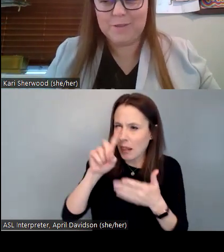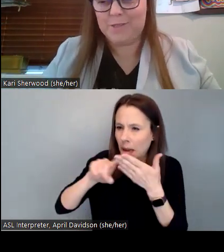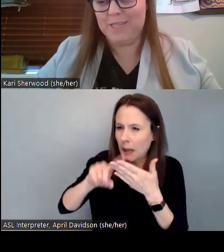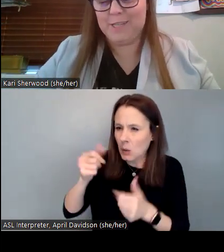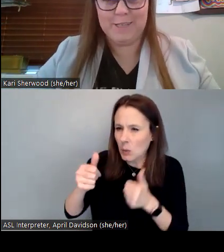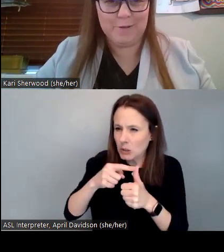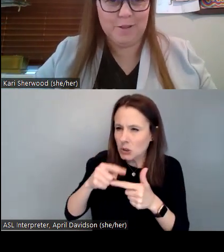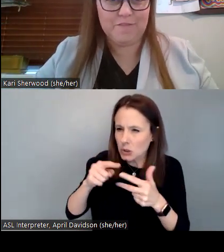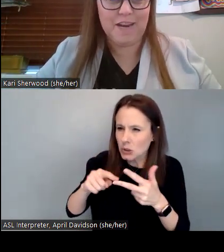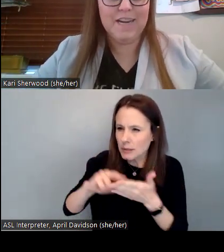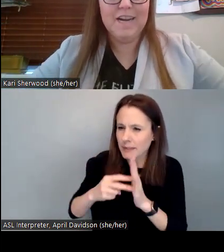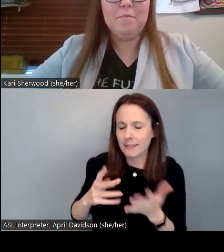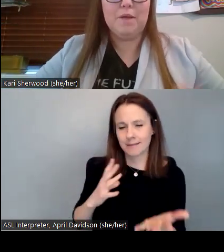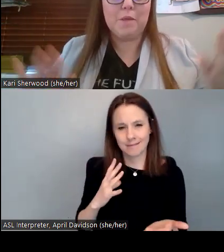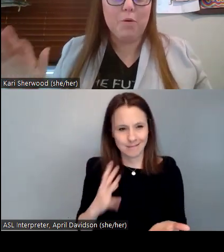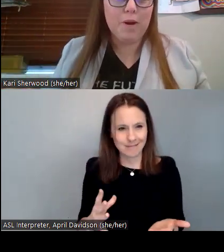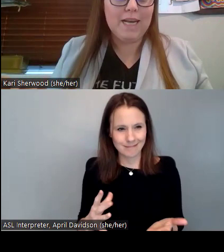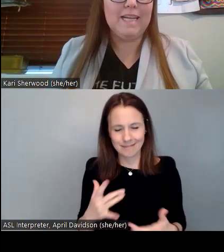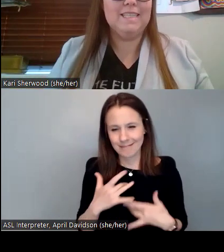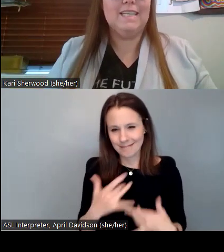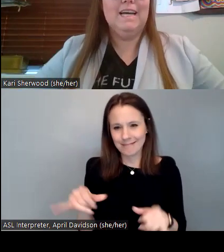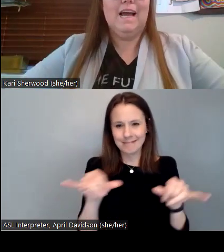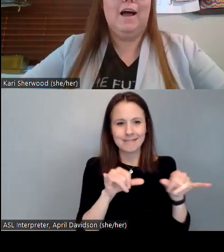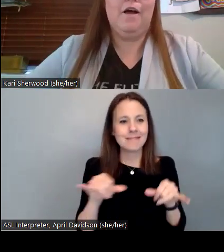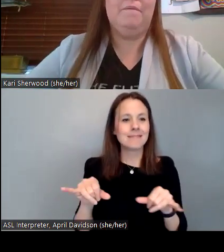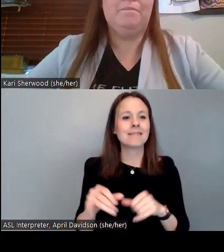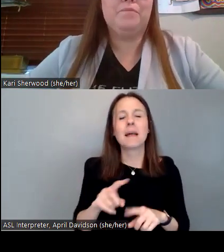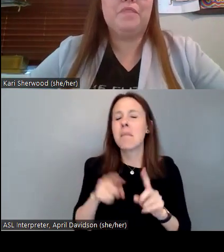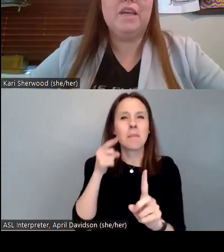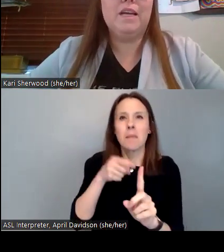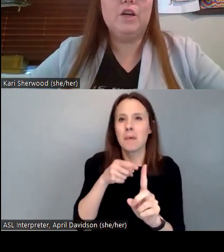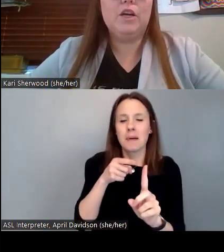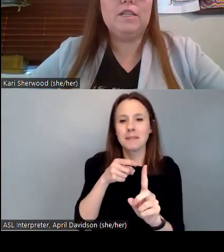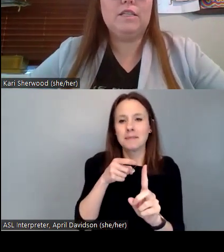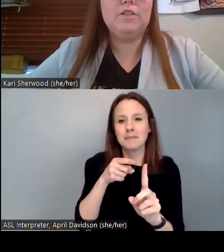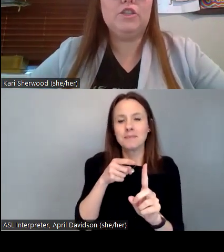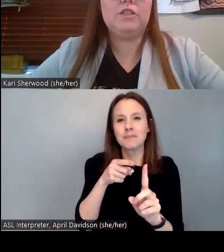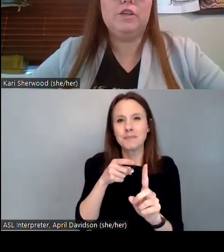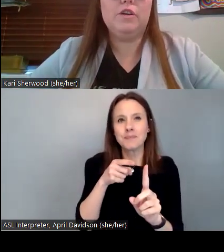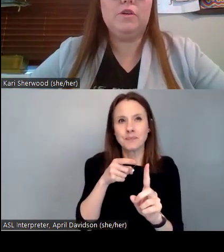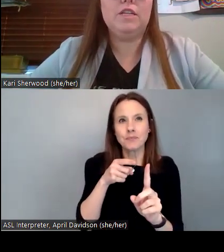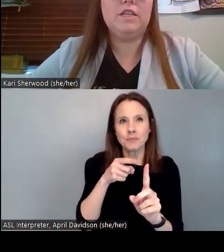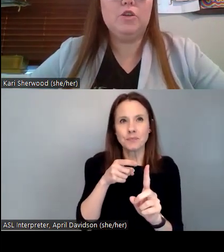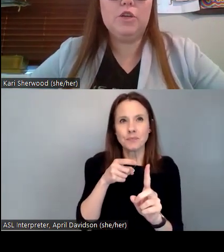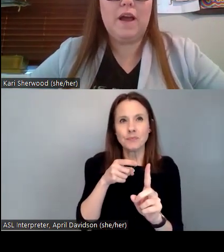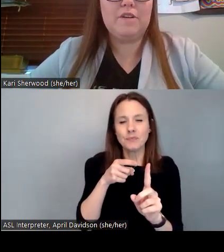is which, that's totally fine. But the point is, it just -- until you have an